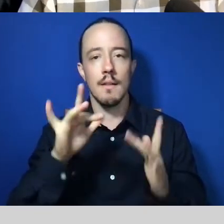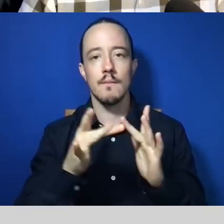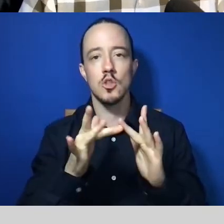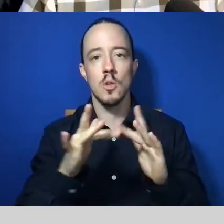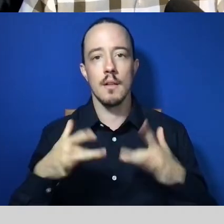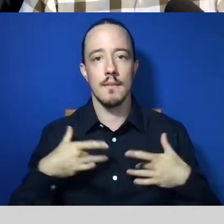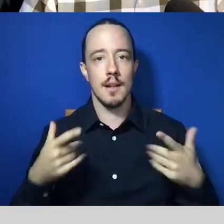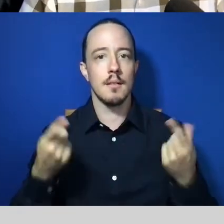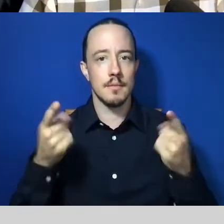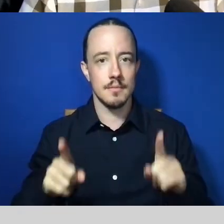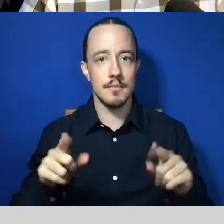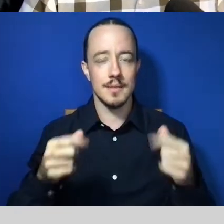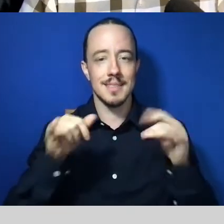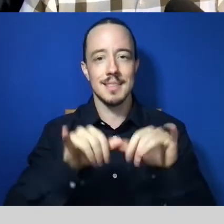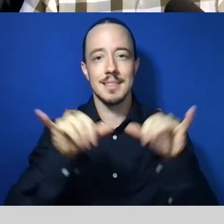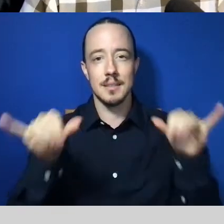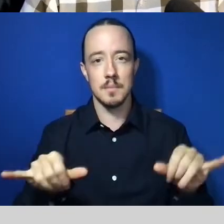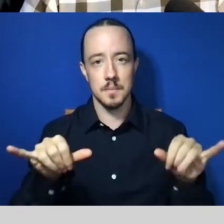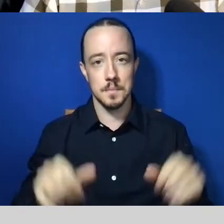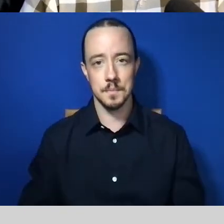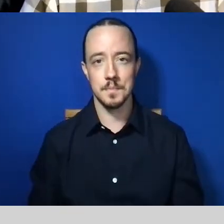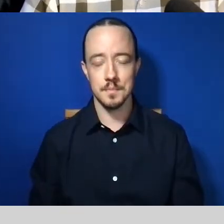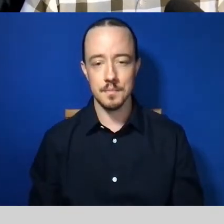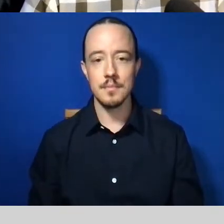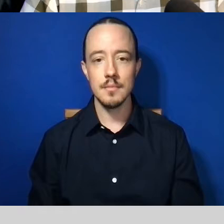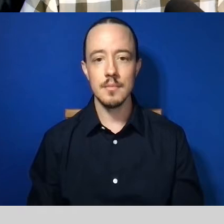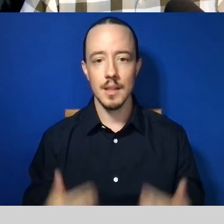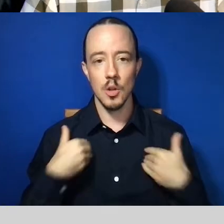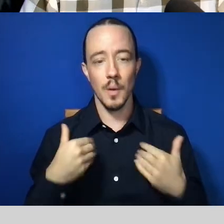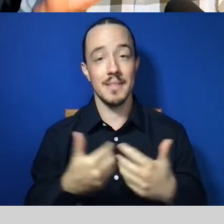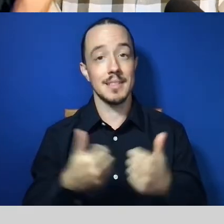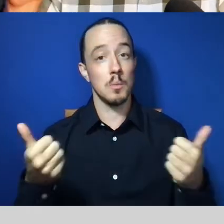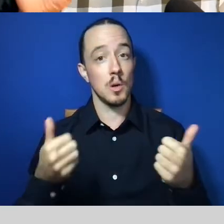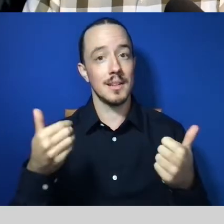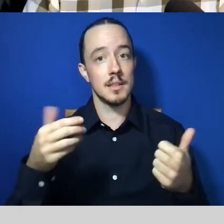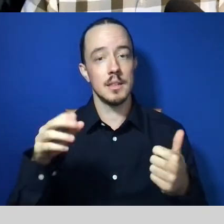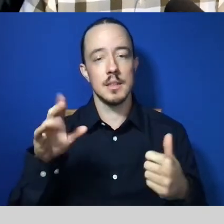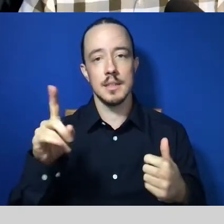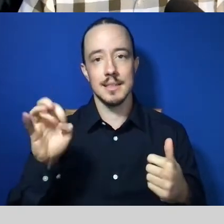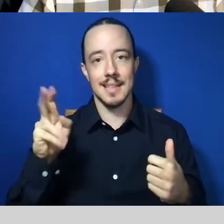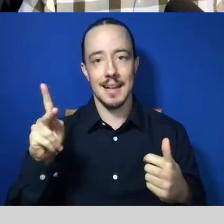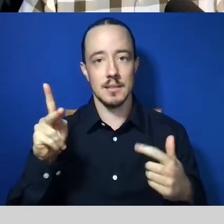So we have a separate task running to manage the WebSockets inside of Fargate.